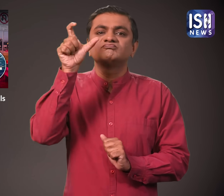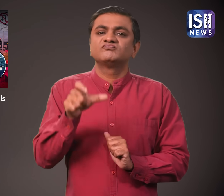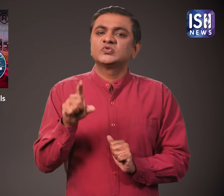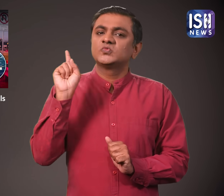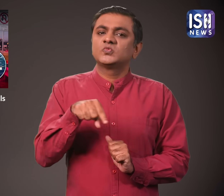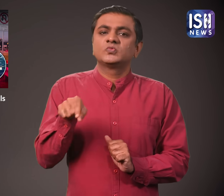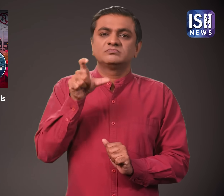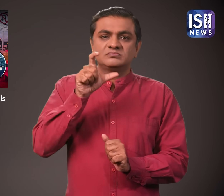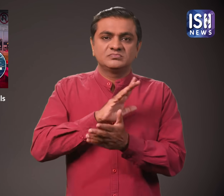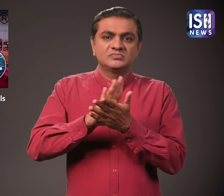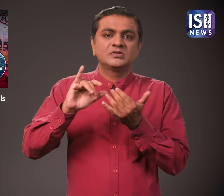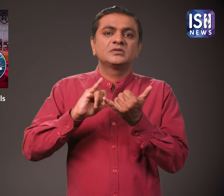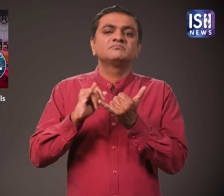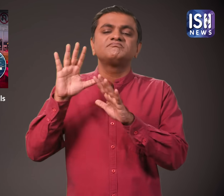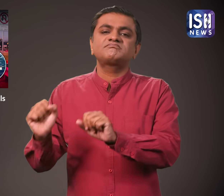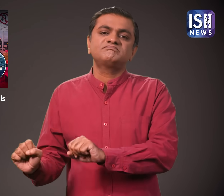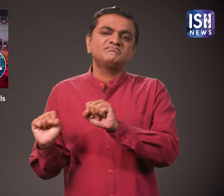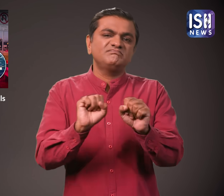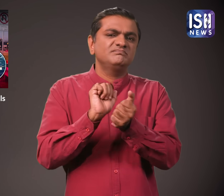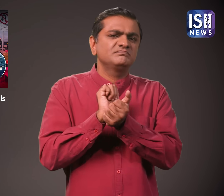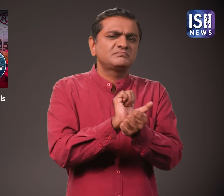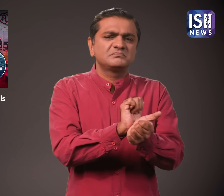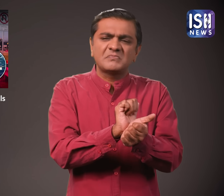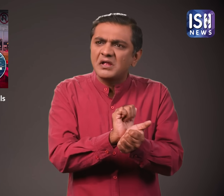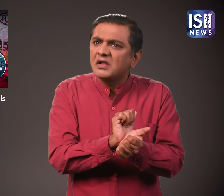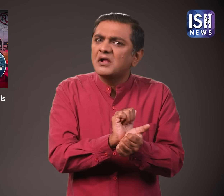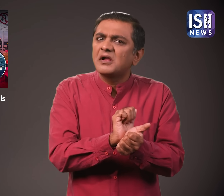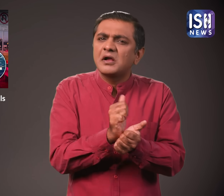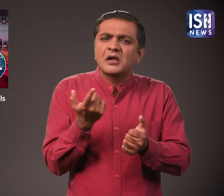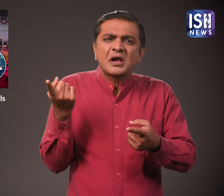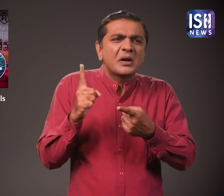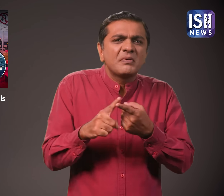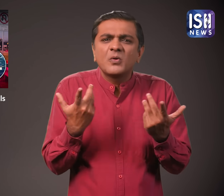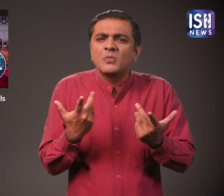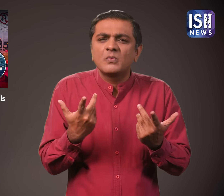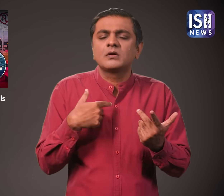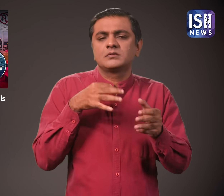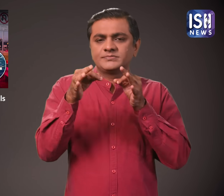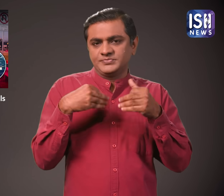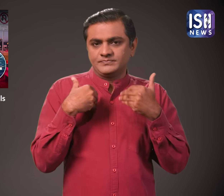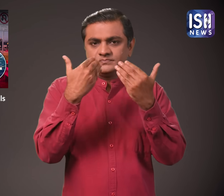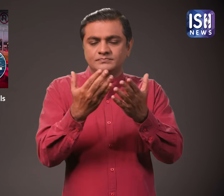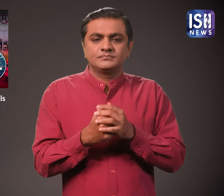Harjinder made a wrong move which led to his arrest. I'll share with you what happened.